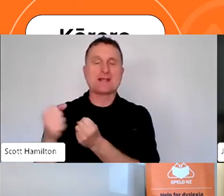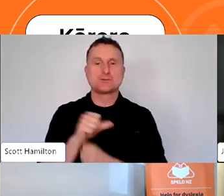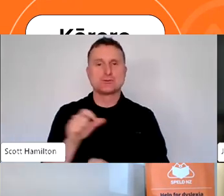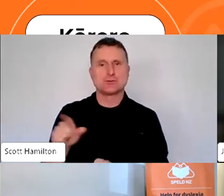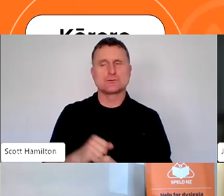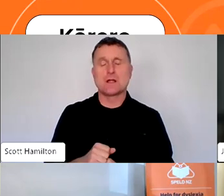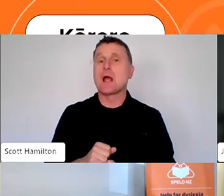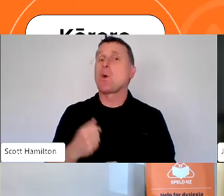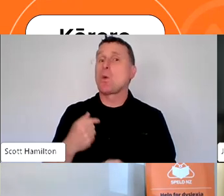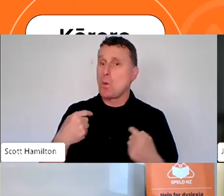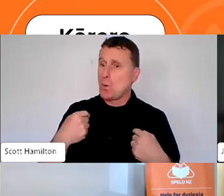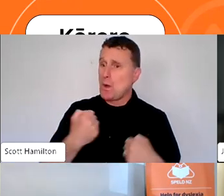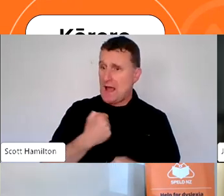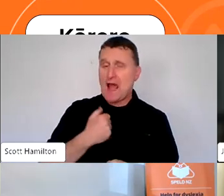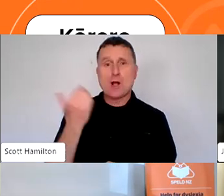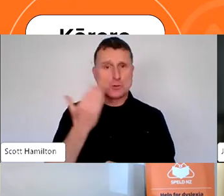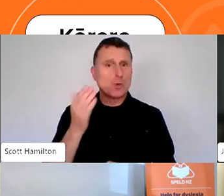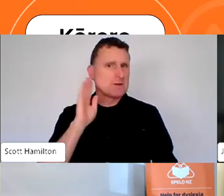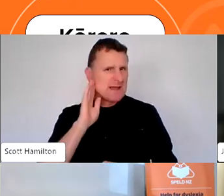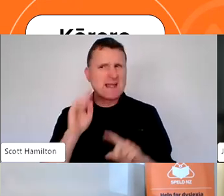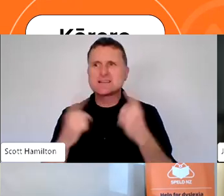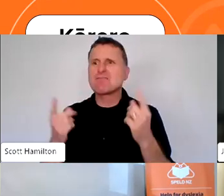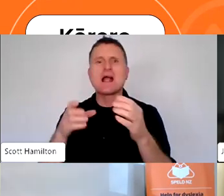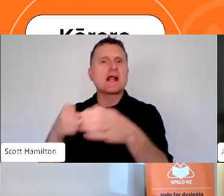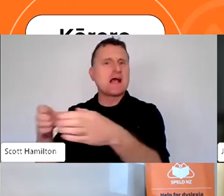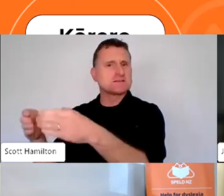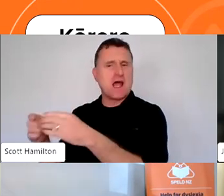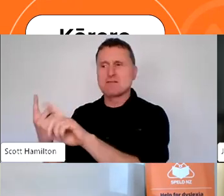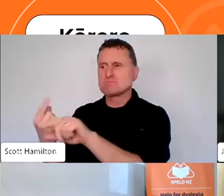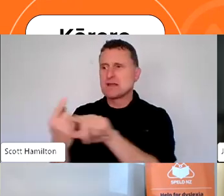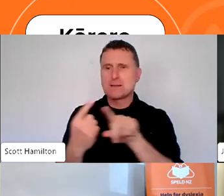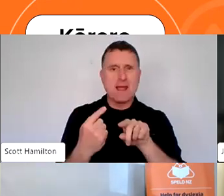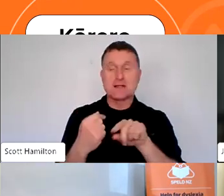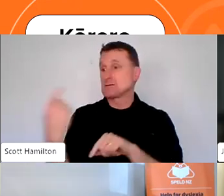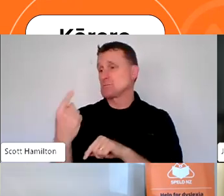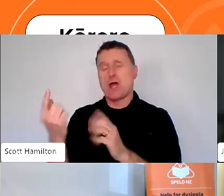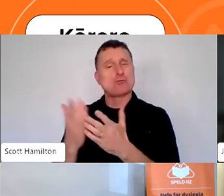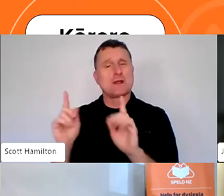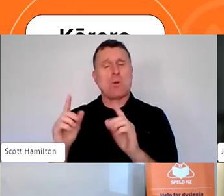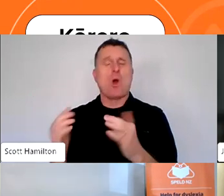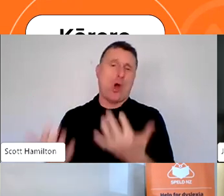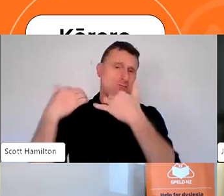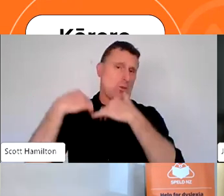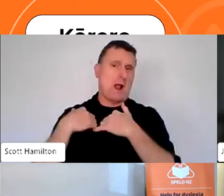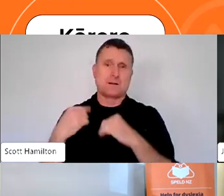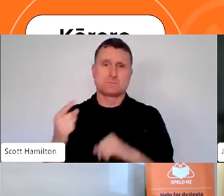all the time, they're overwhelmed, it is quite an overwhelming space